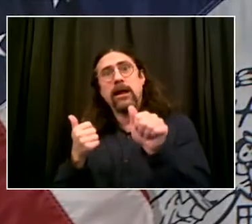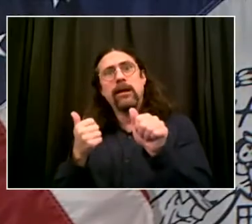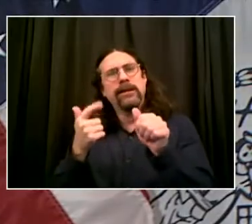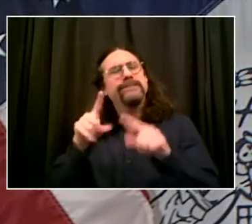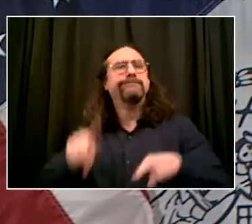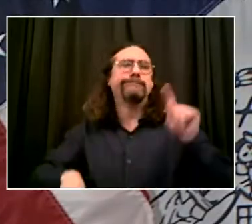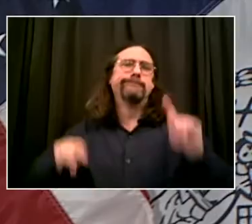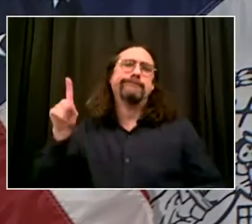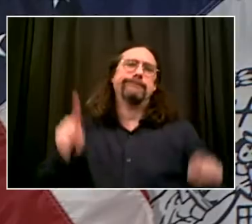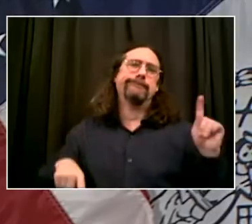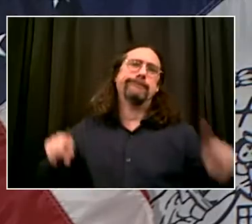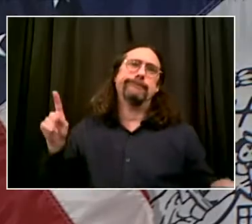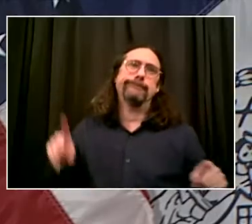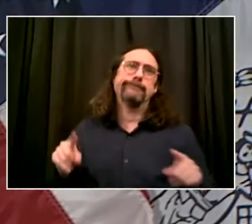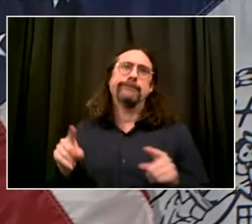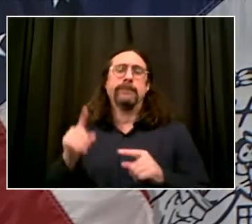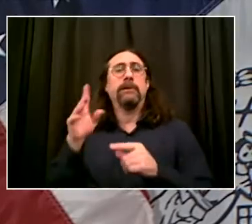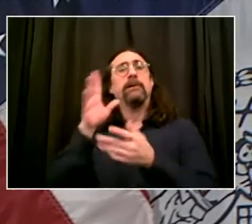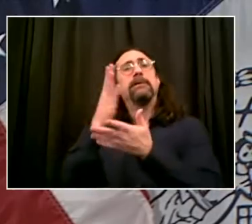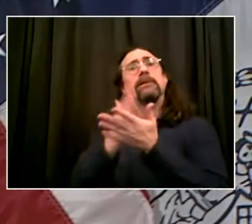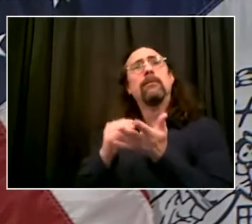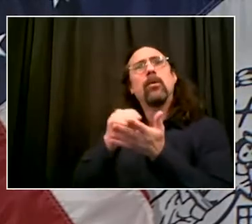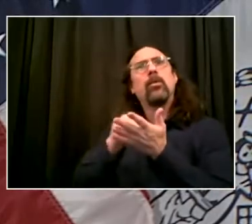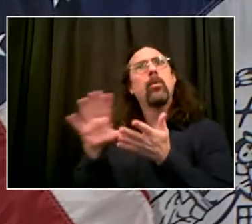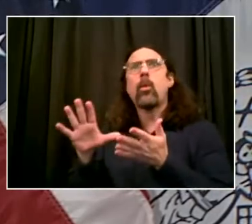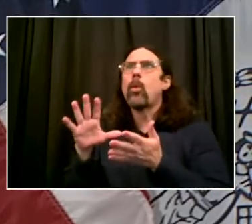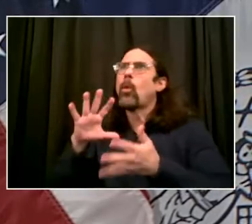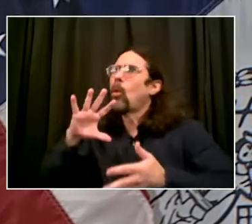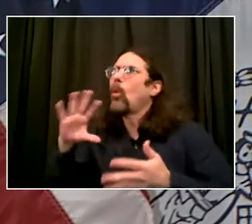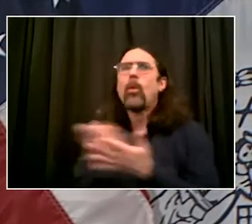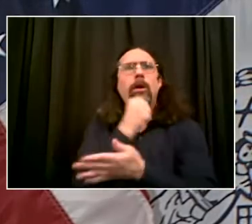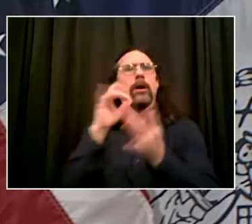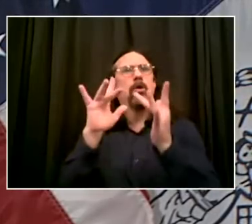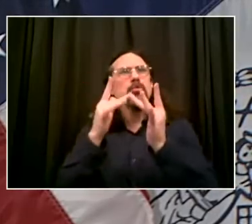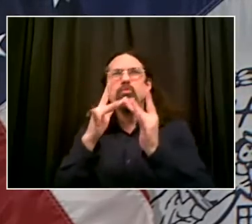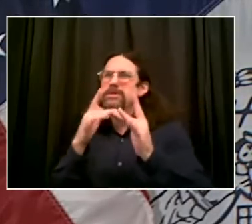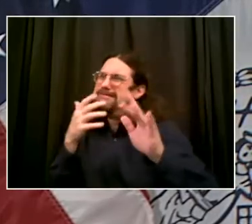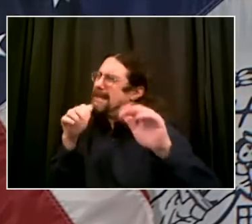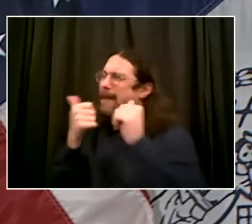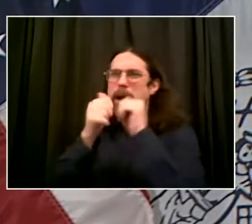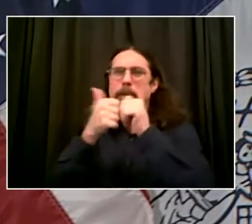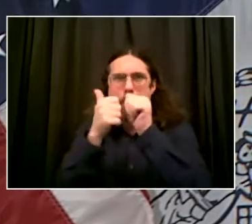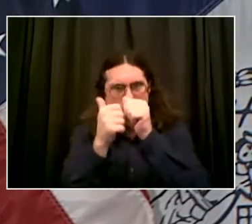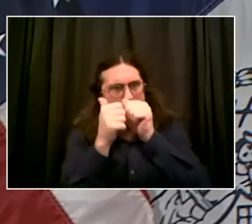THAT'S A WE ARE TALKING ABOUT. WHY WWAE RE TALKING ABOUT IT